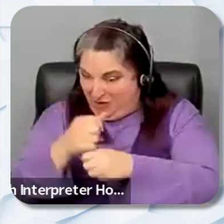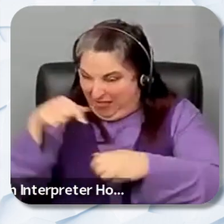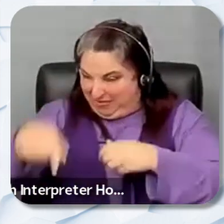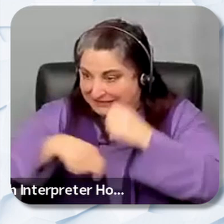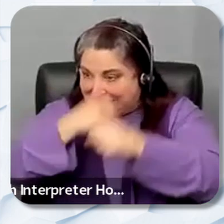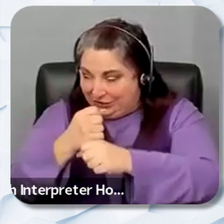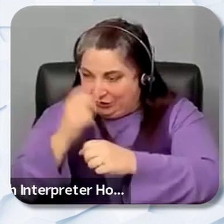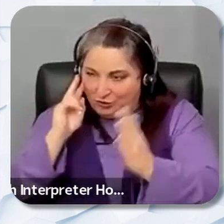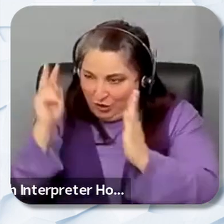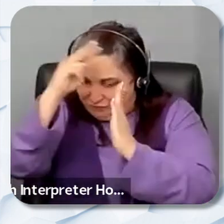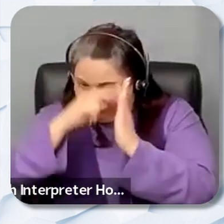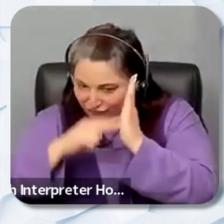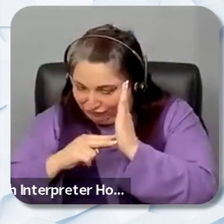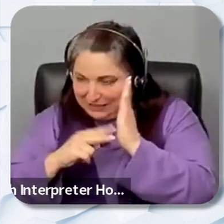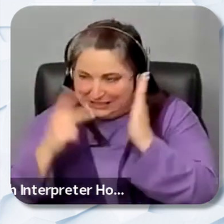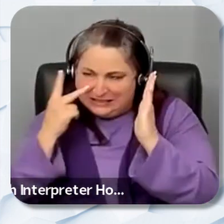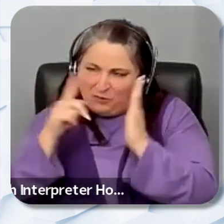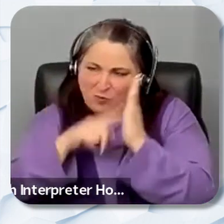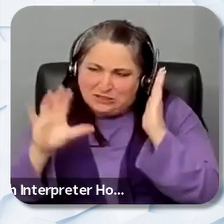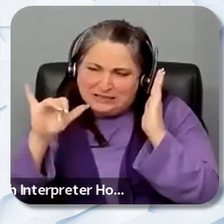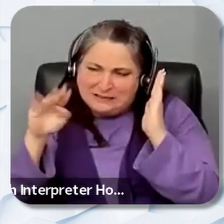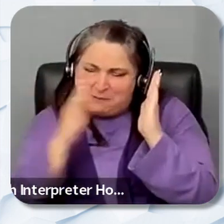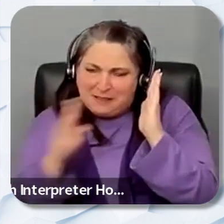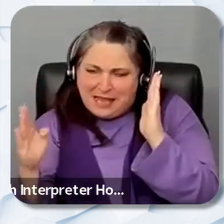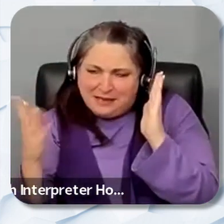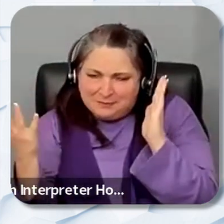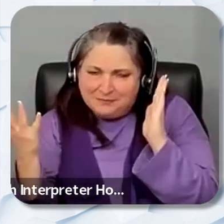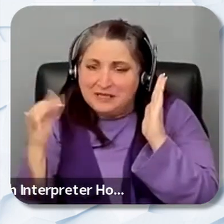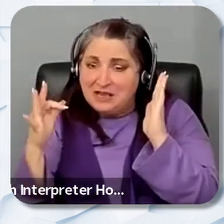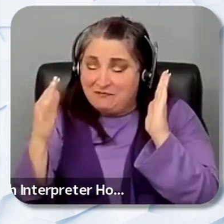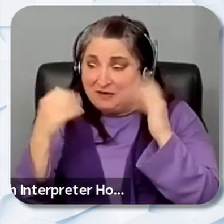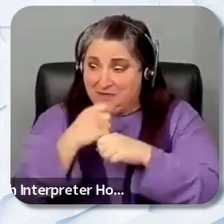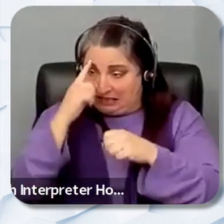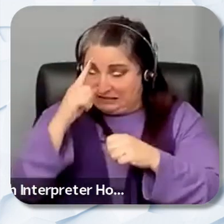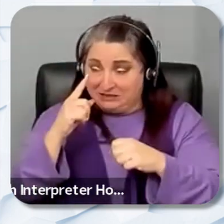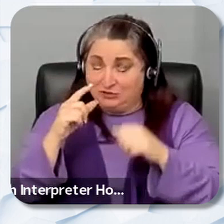look at your CIM plan. If it makes sense to go ahead and keep working on that same CIM